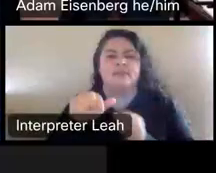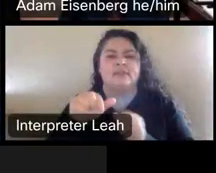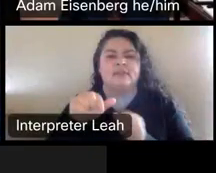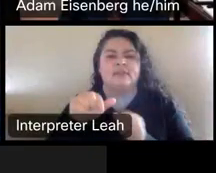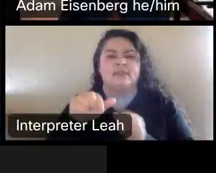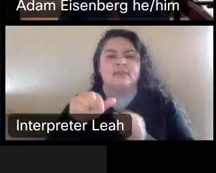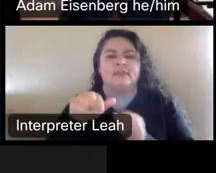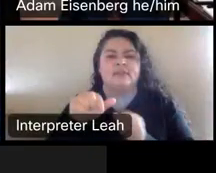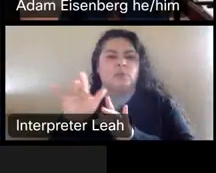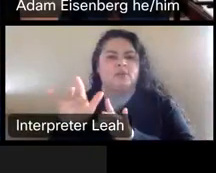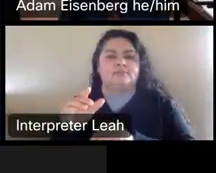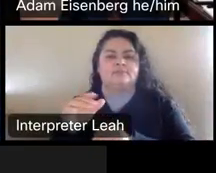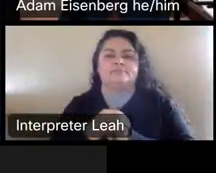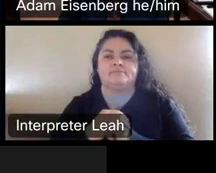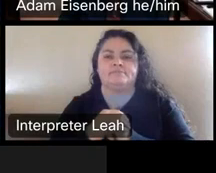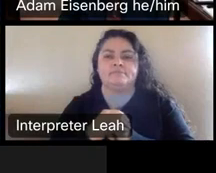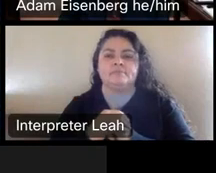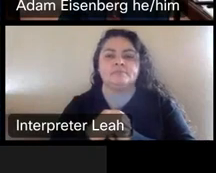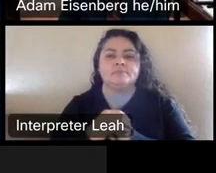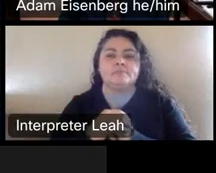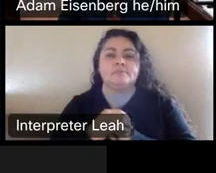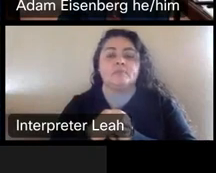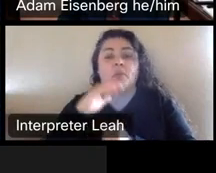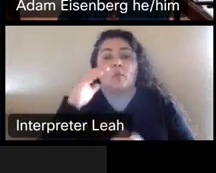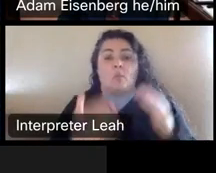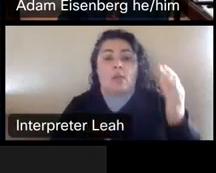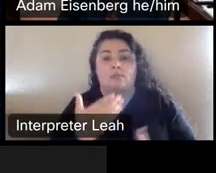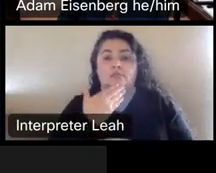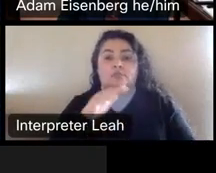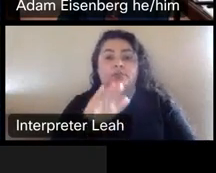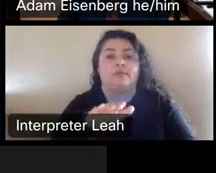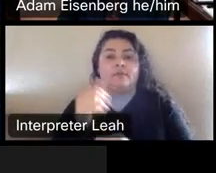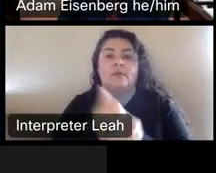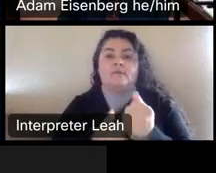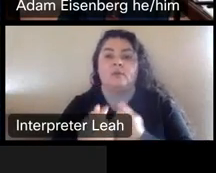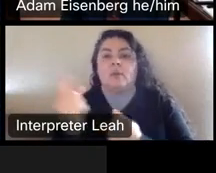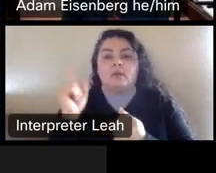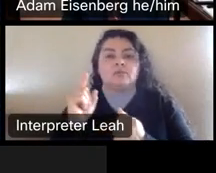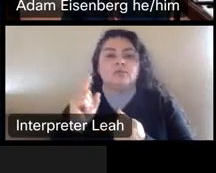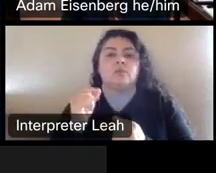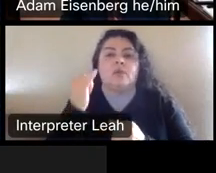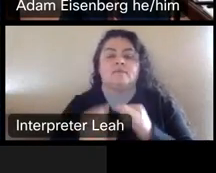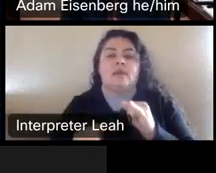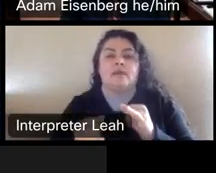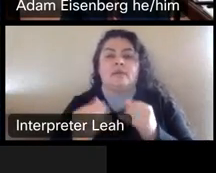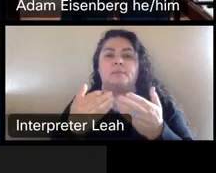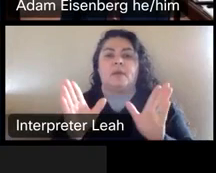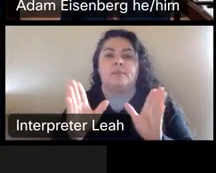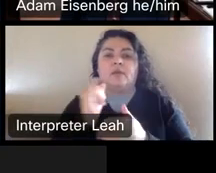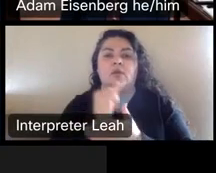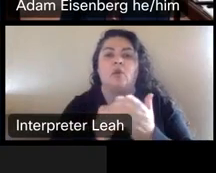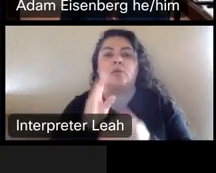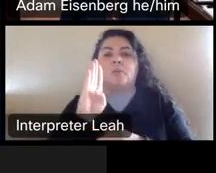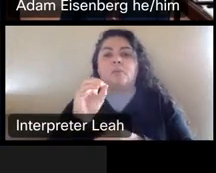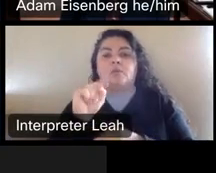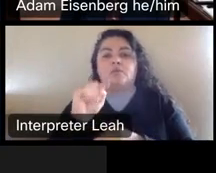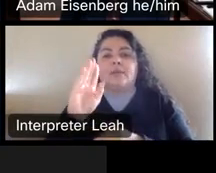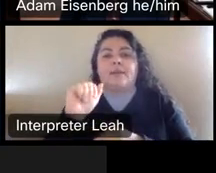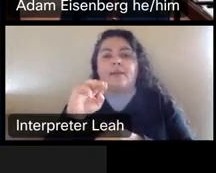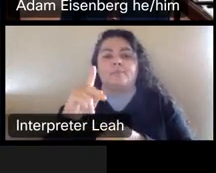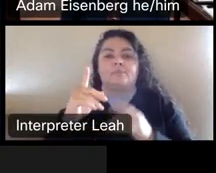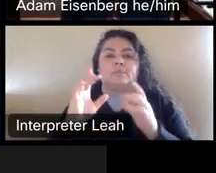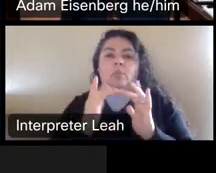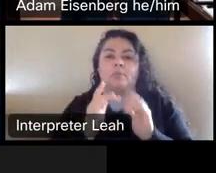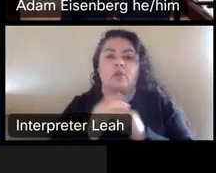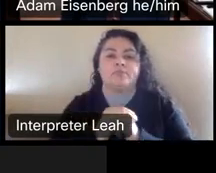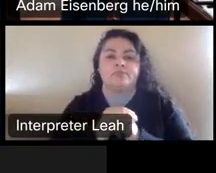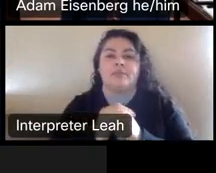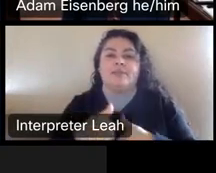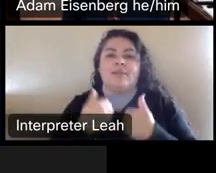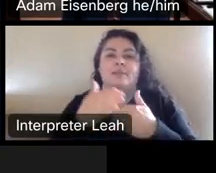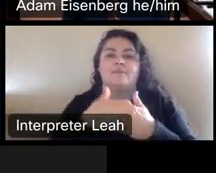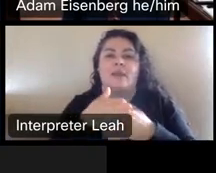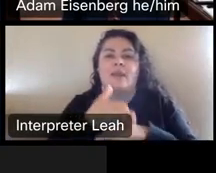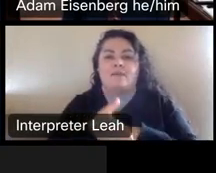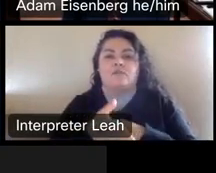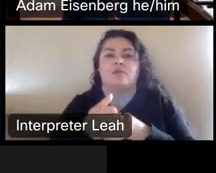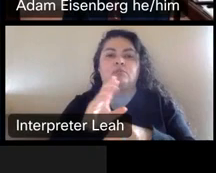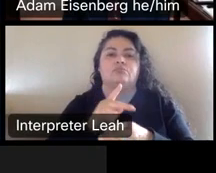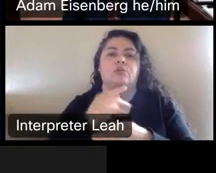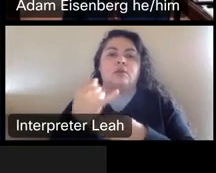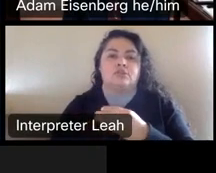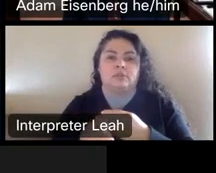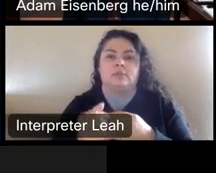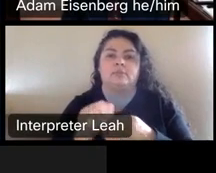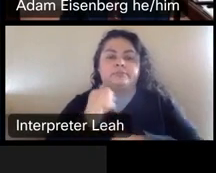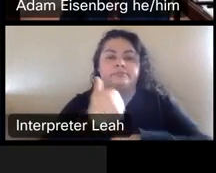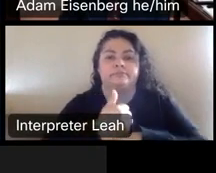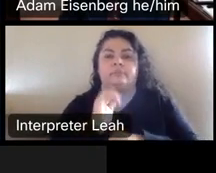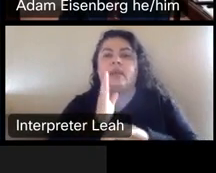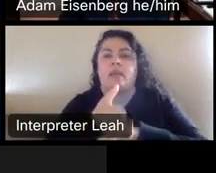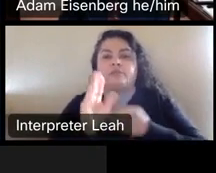Excellent. Well, welcome and good evening. Everyone to our final public art boot camp webinar. Tonight. We'll be talking about the life after project completion, post installation, rights and responsibilities.